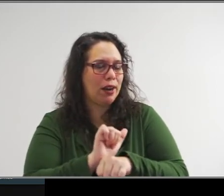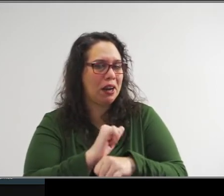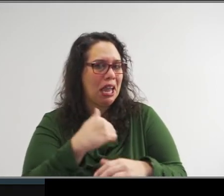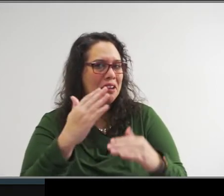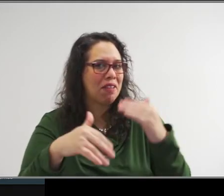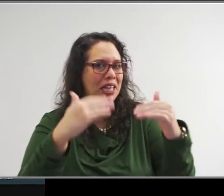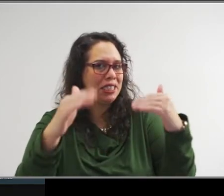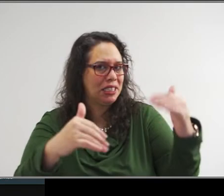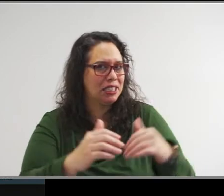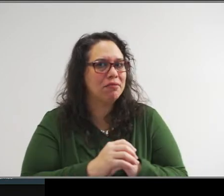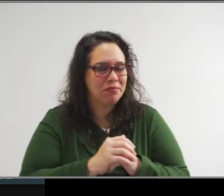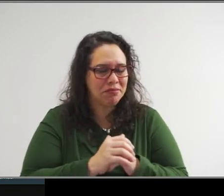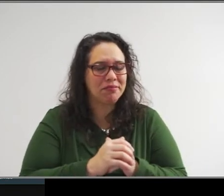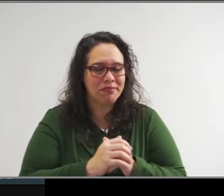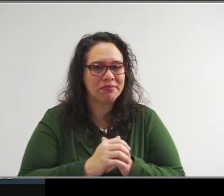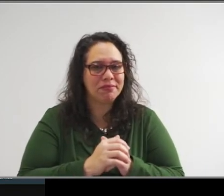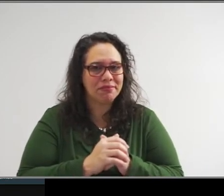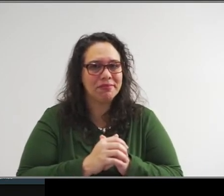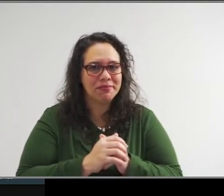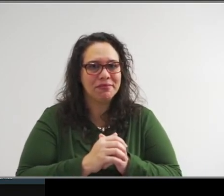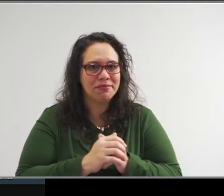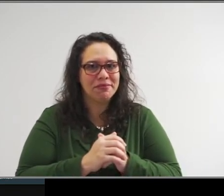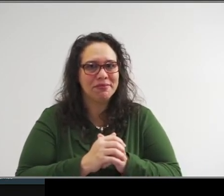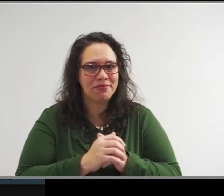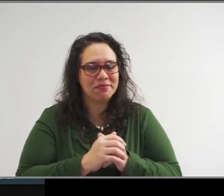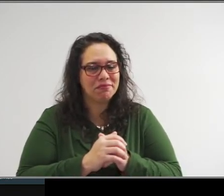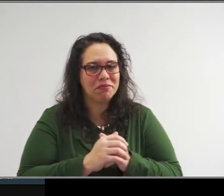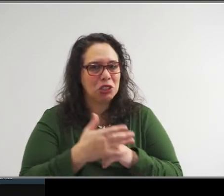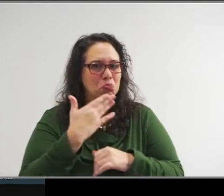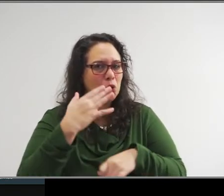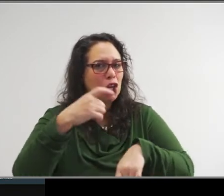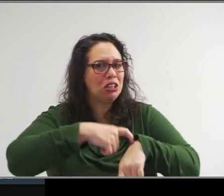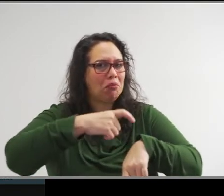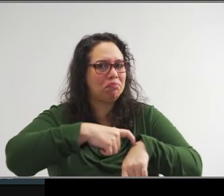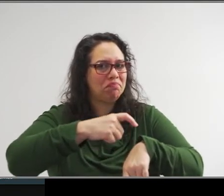and I think couldn't be more timely, right?